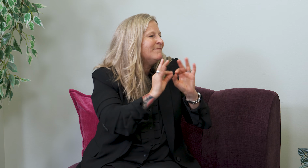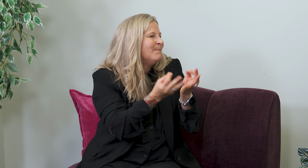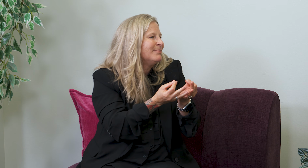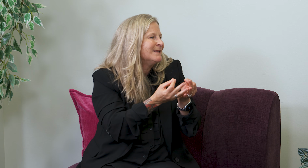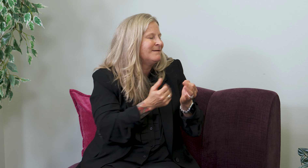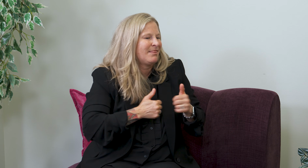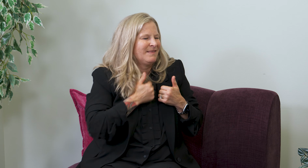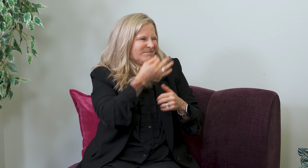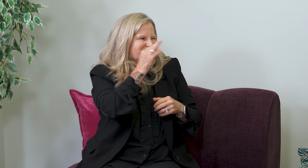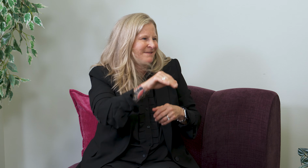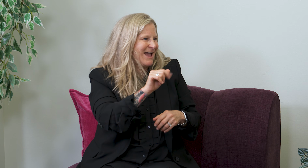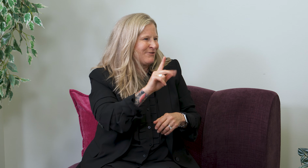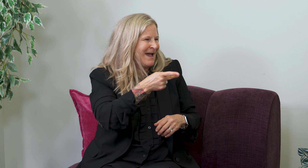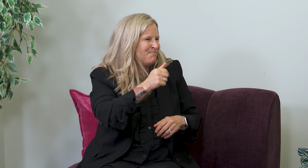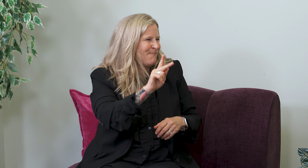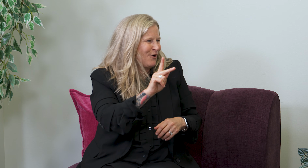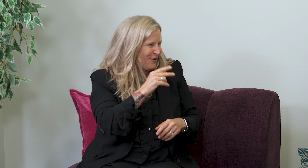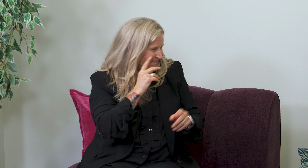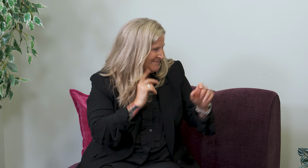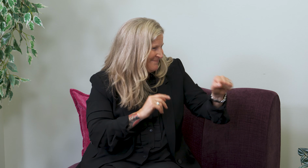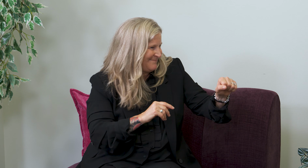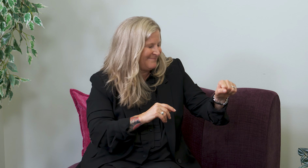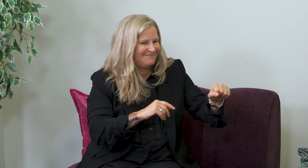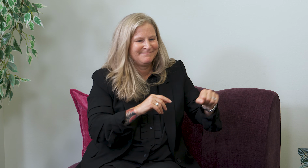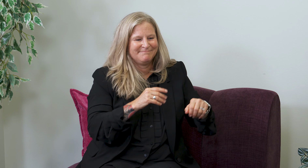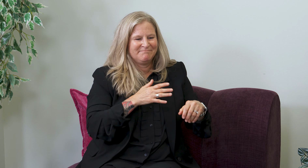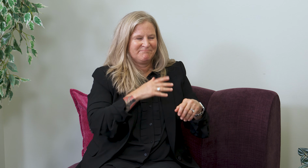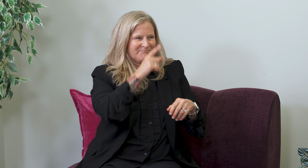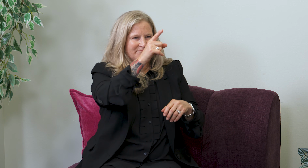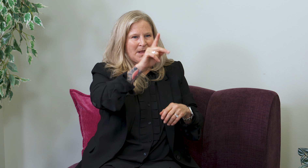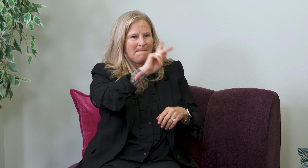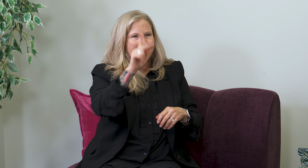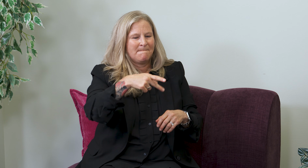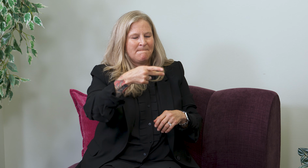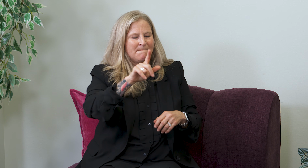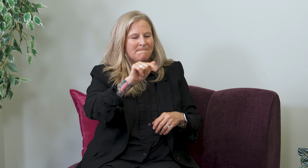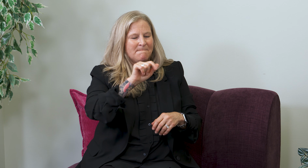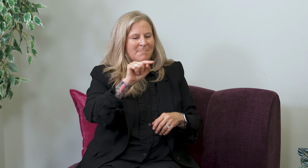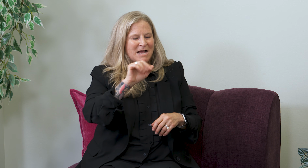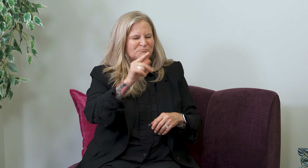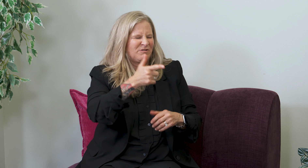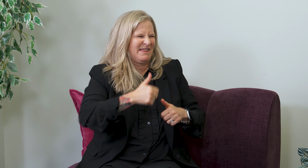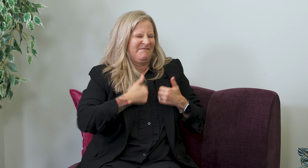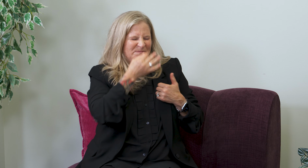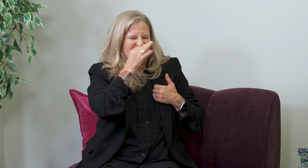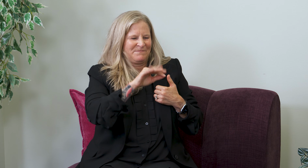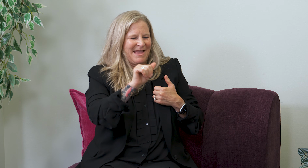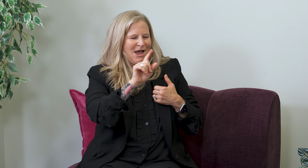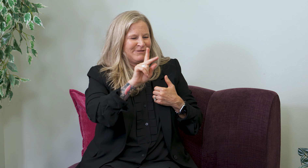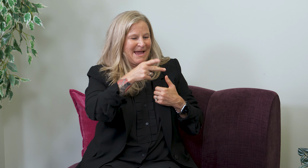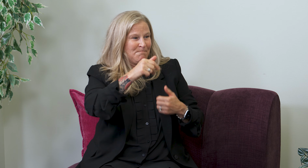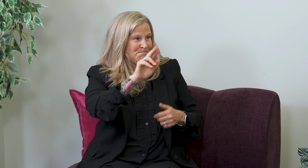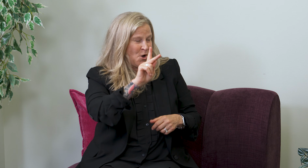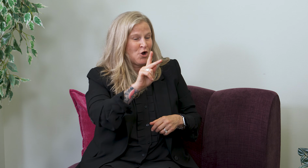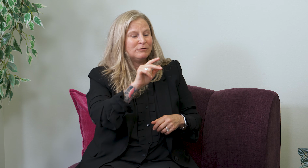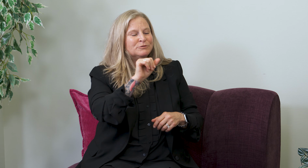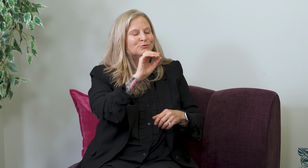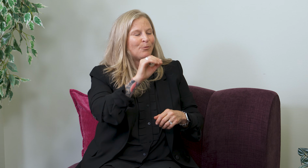I would come every summer with my family, who lives close to the Adirondacks. Plattsburgh specifically.